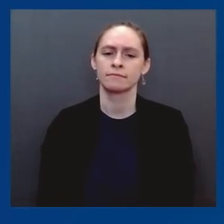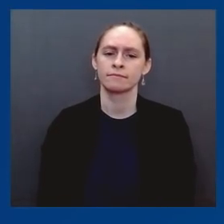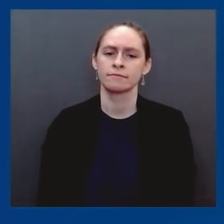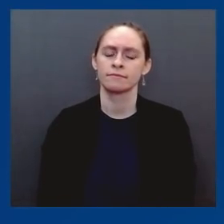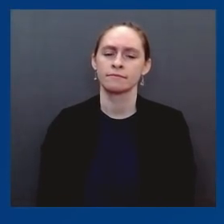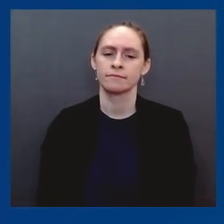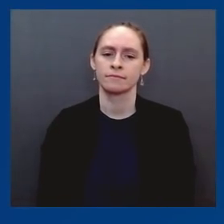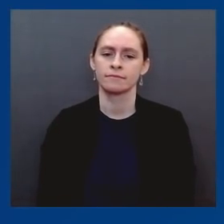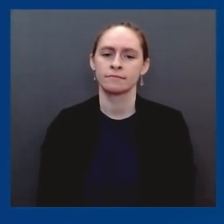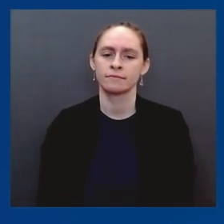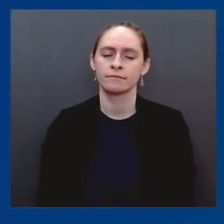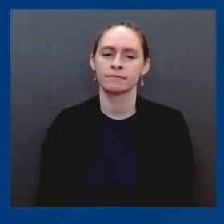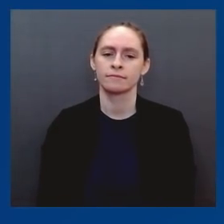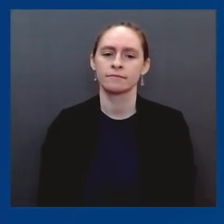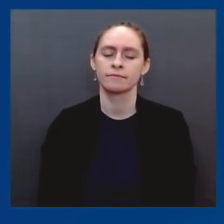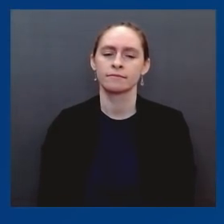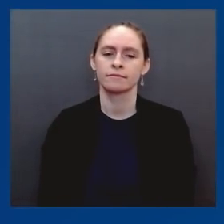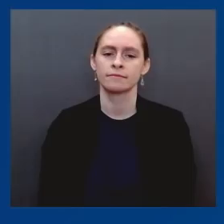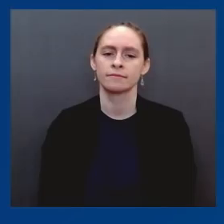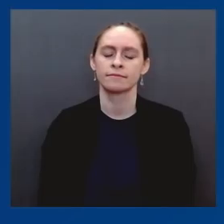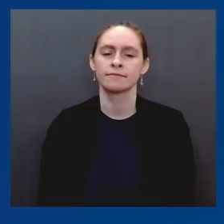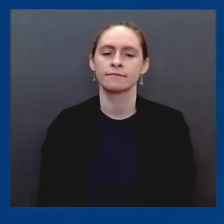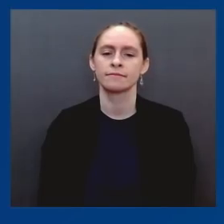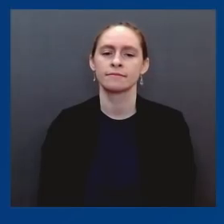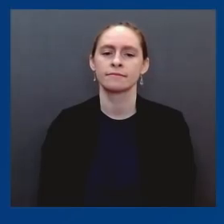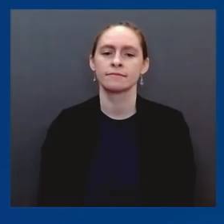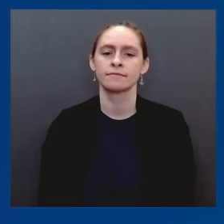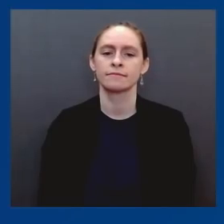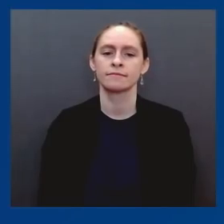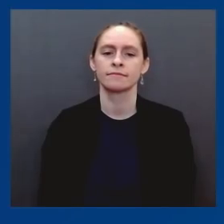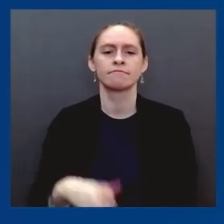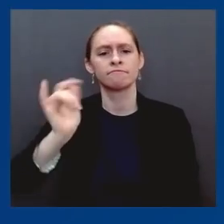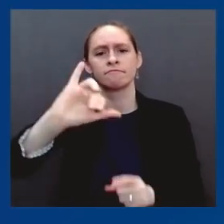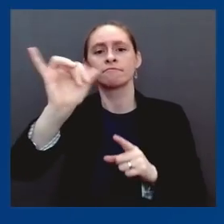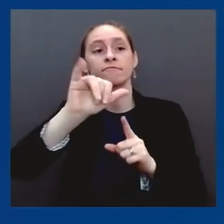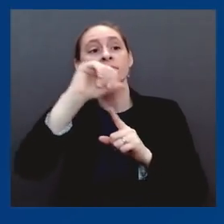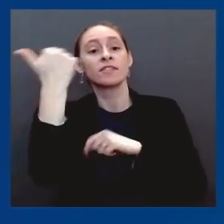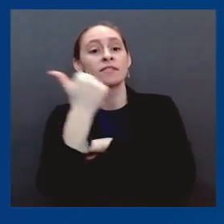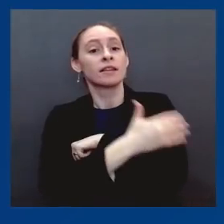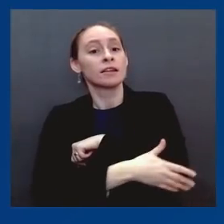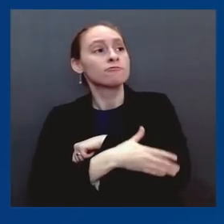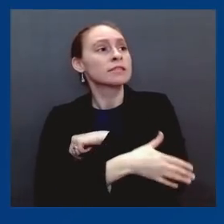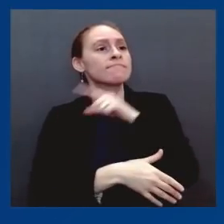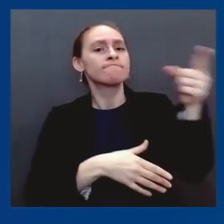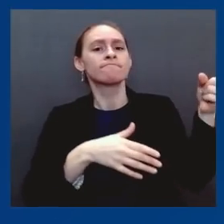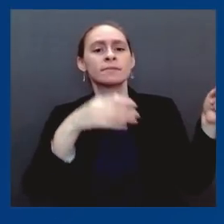that we've seen from other countries like South Africa and United Kingdom of milder disease from Omicron,